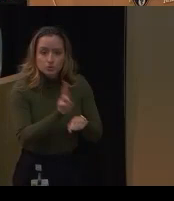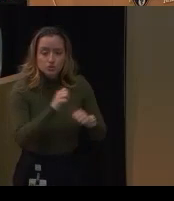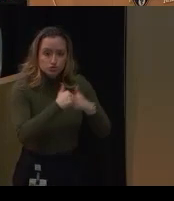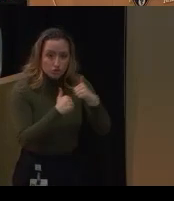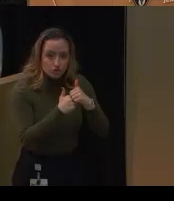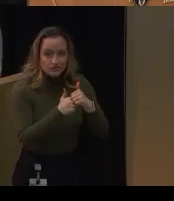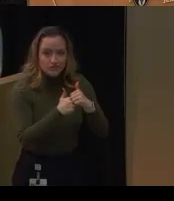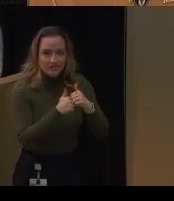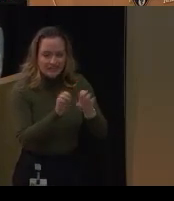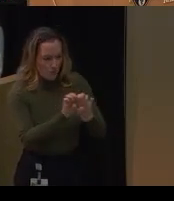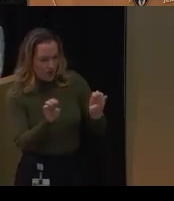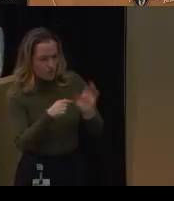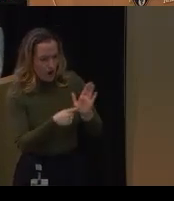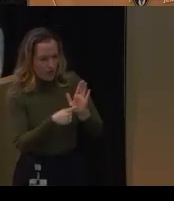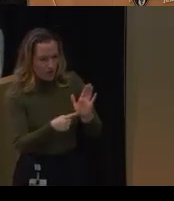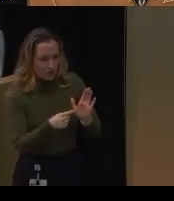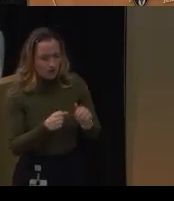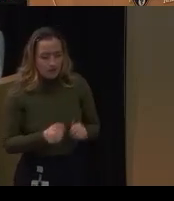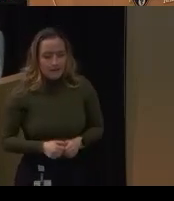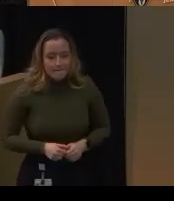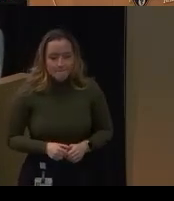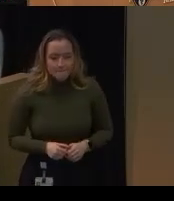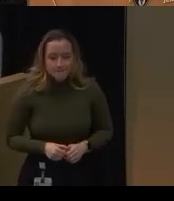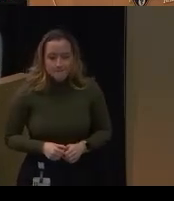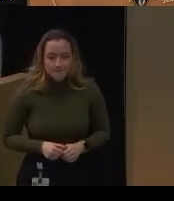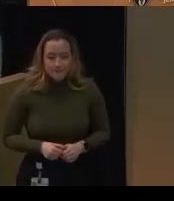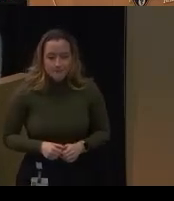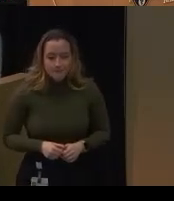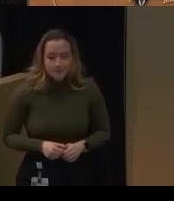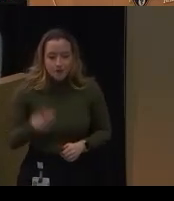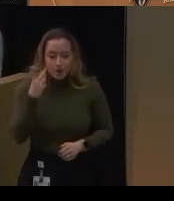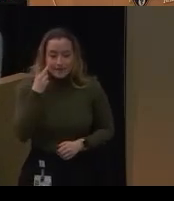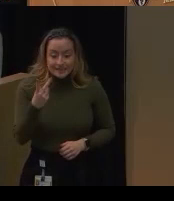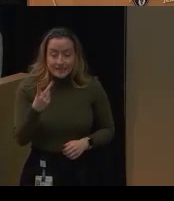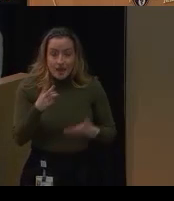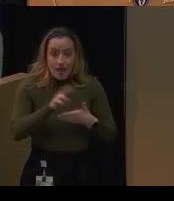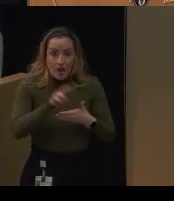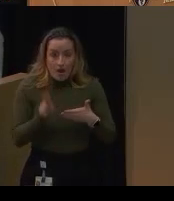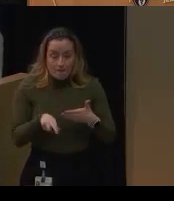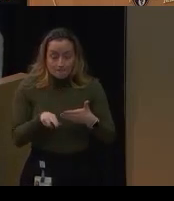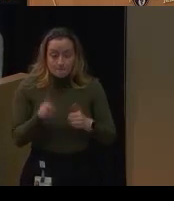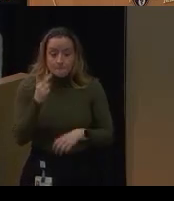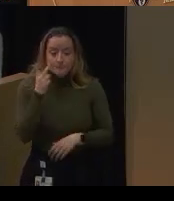and so in this model with group as our predictor our outcome were scores on these three different